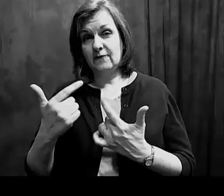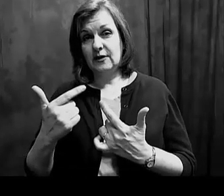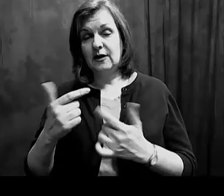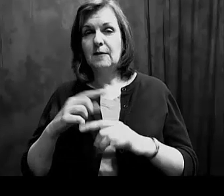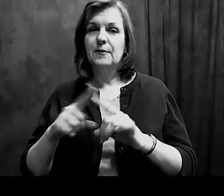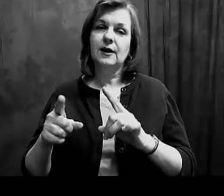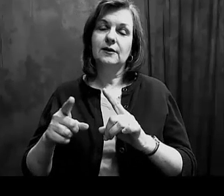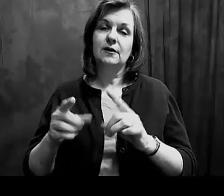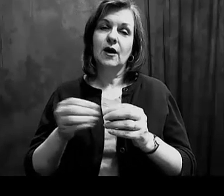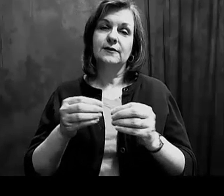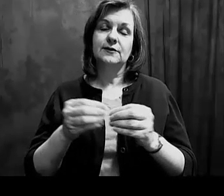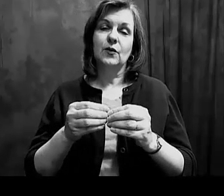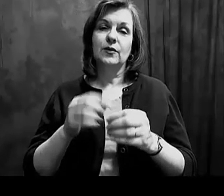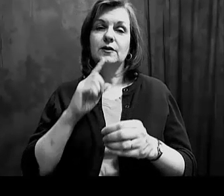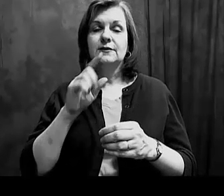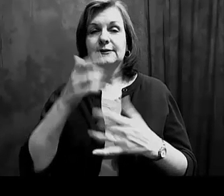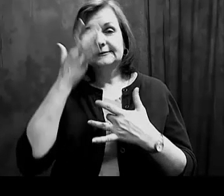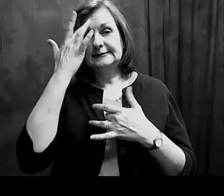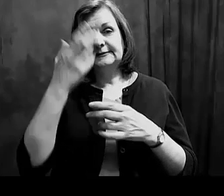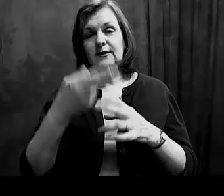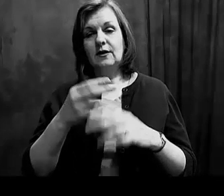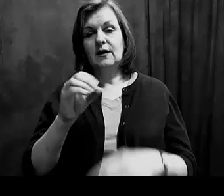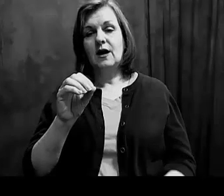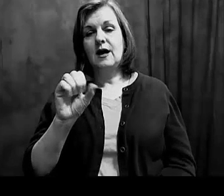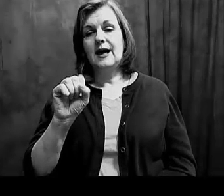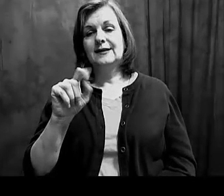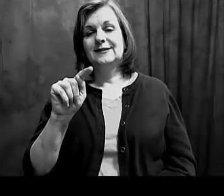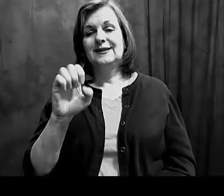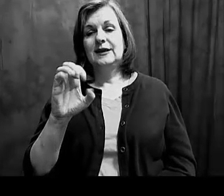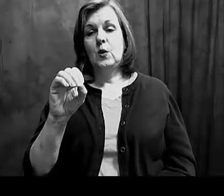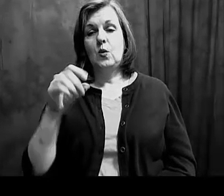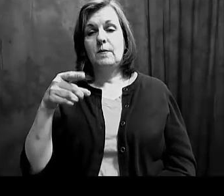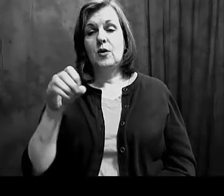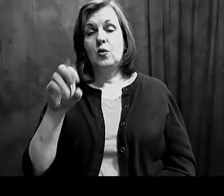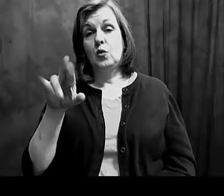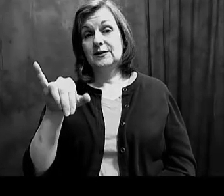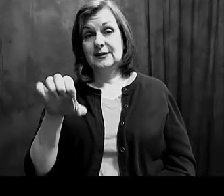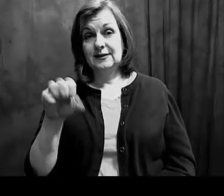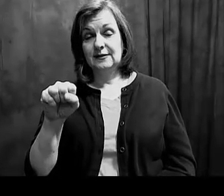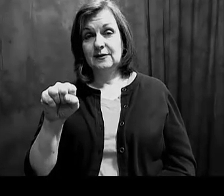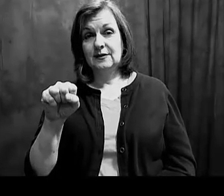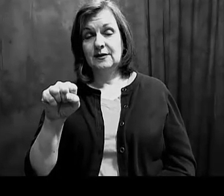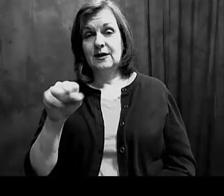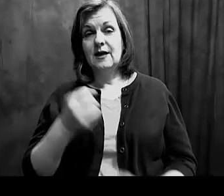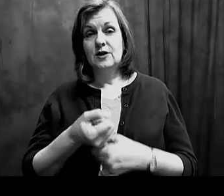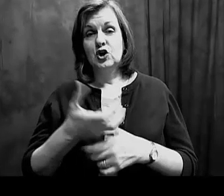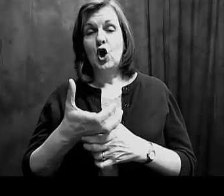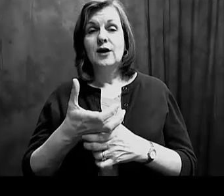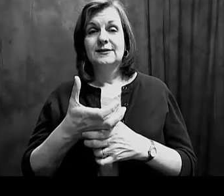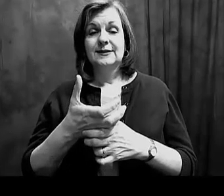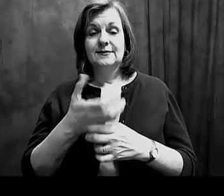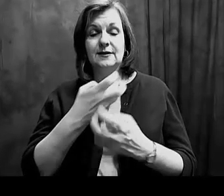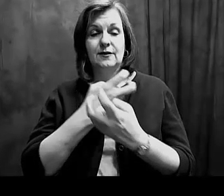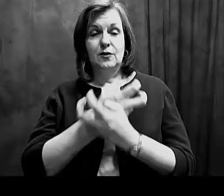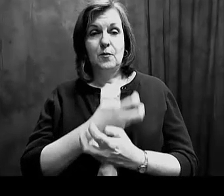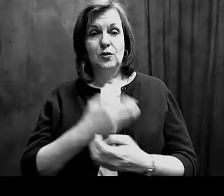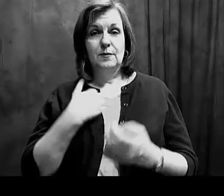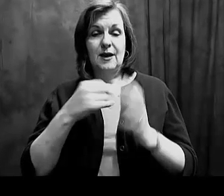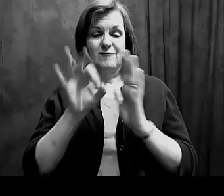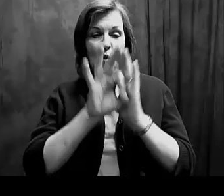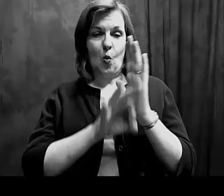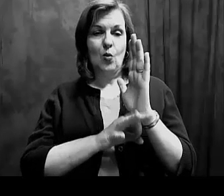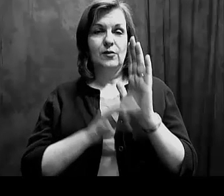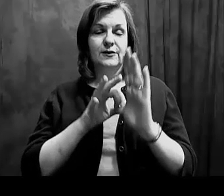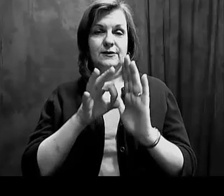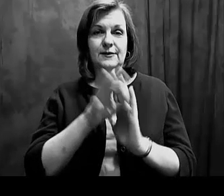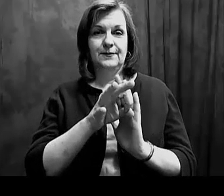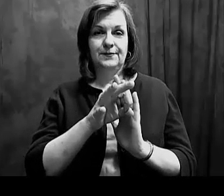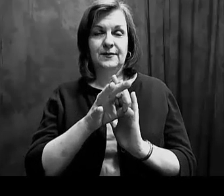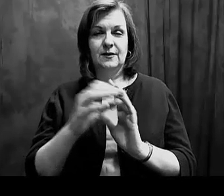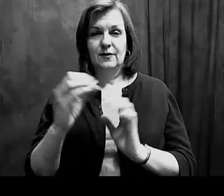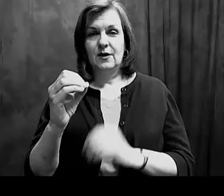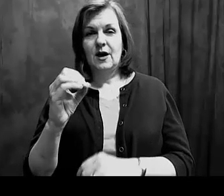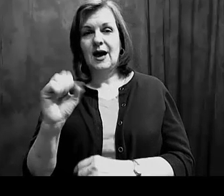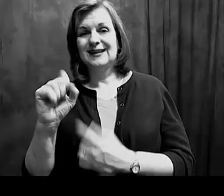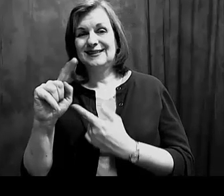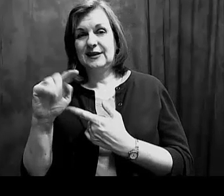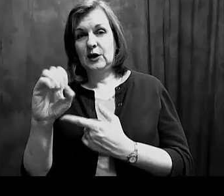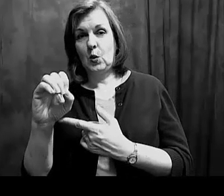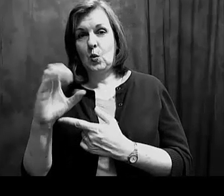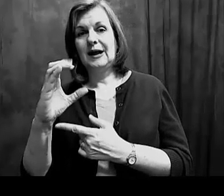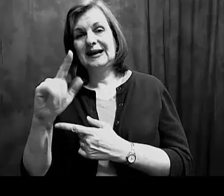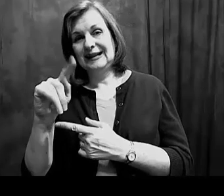we go in to this osteoporosis state which actually causes the bone to get these very large spaces in it - so the osteoclasts